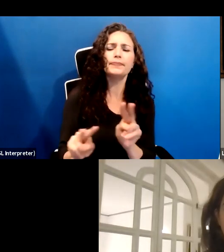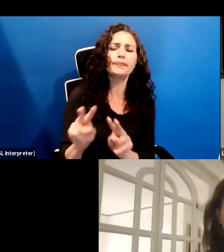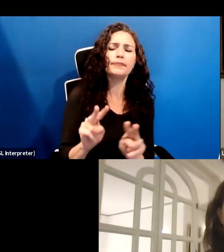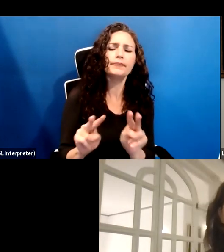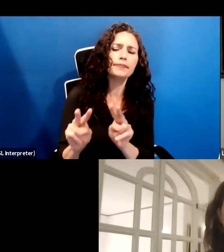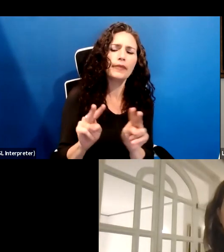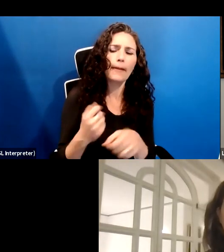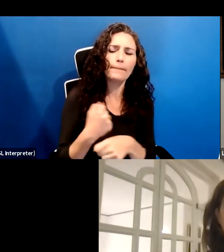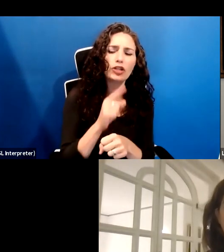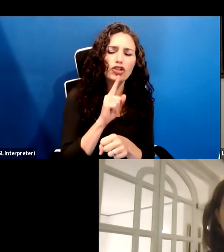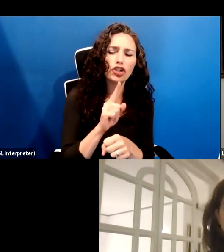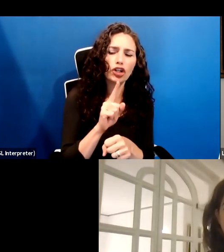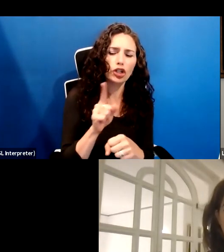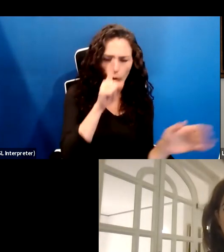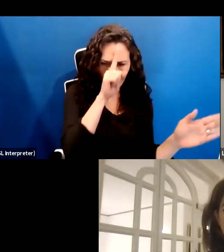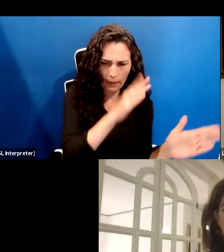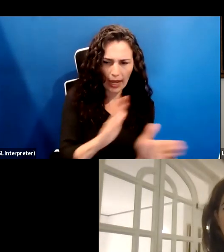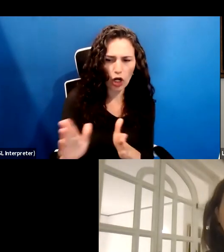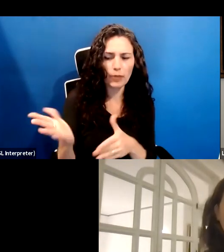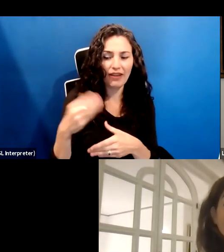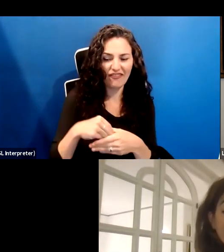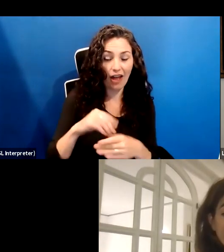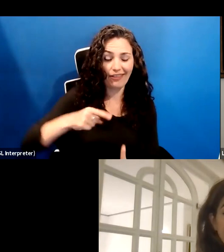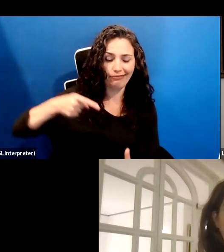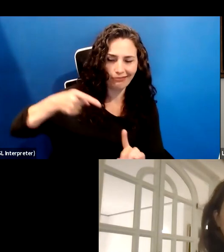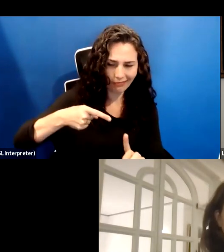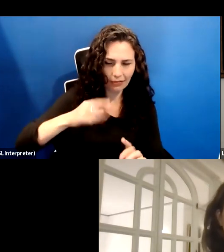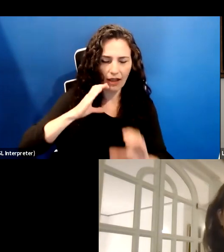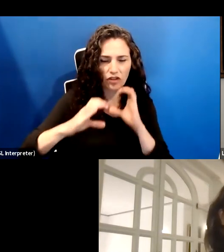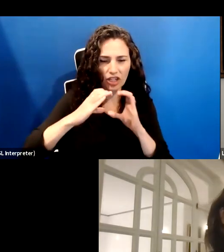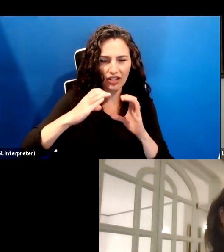So those conversations generally had classes happened